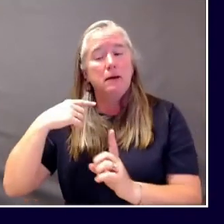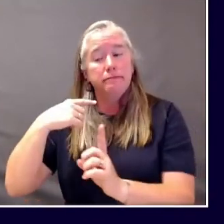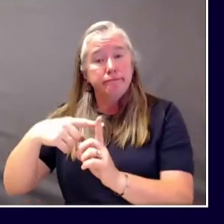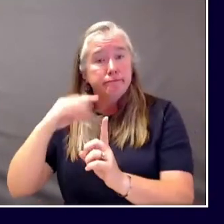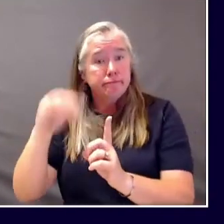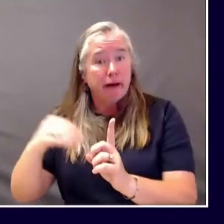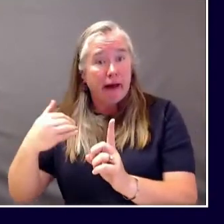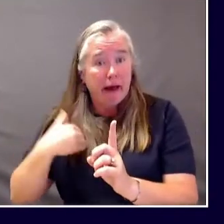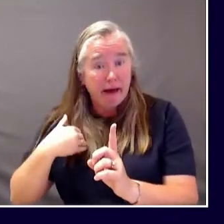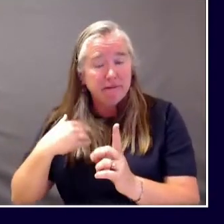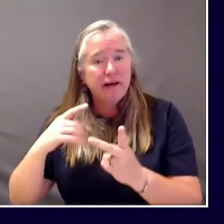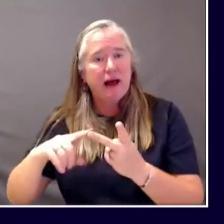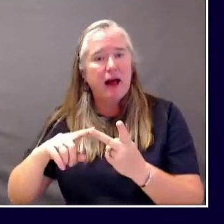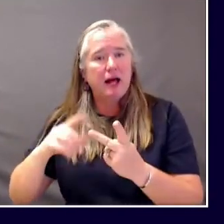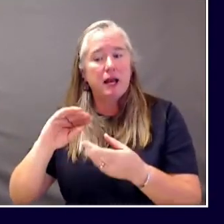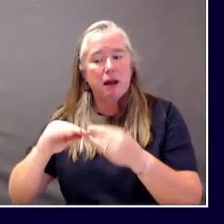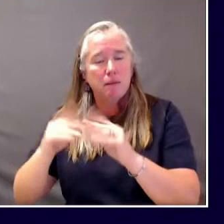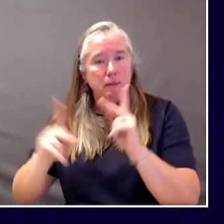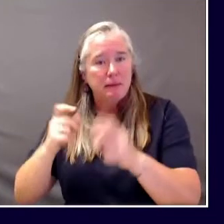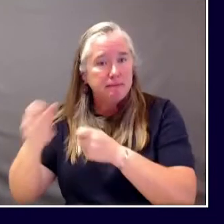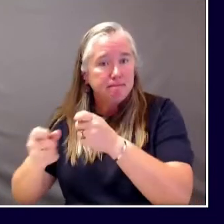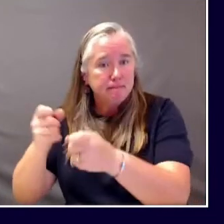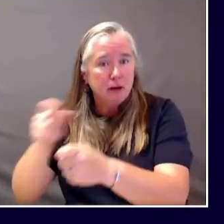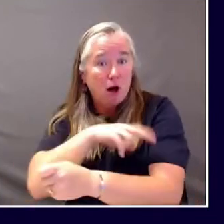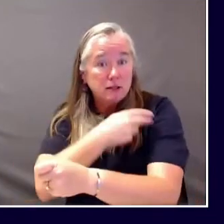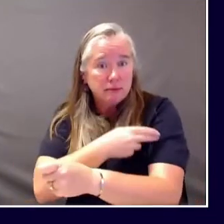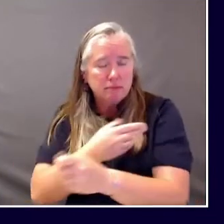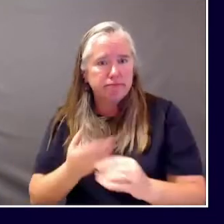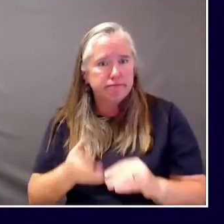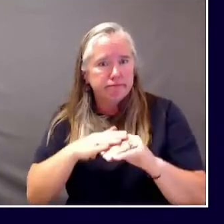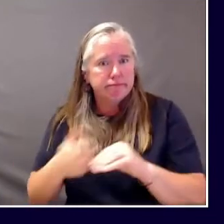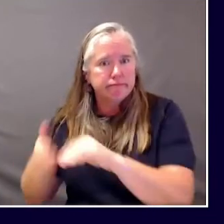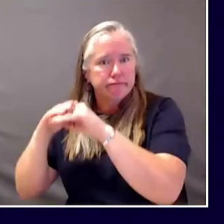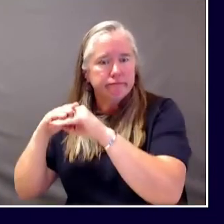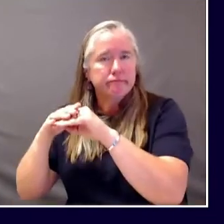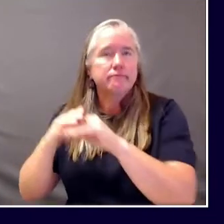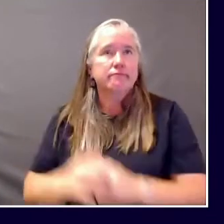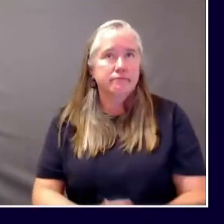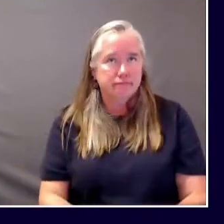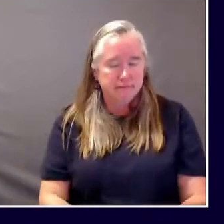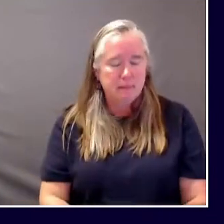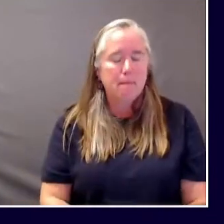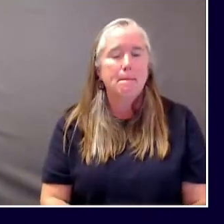rates have been increasing